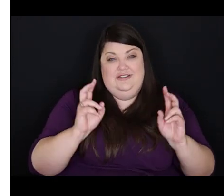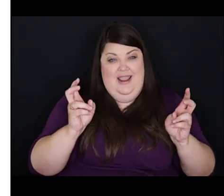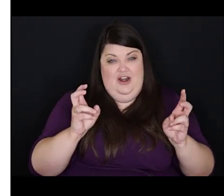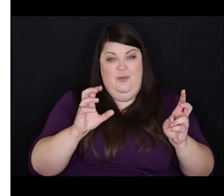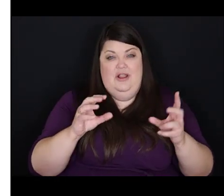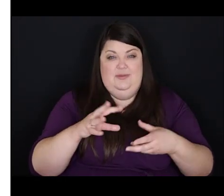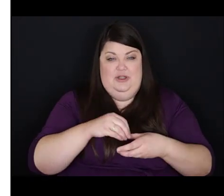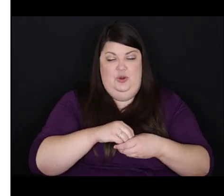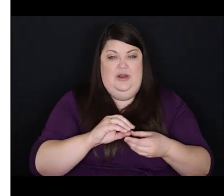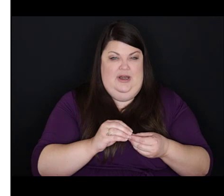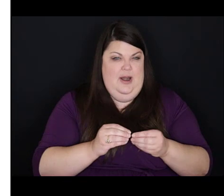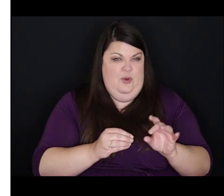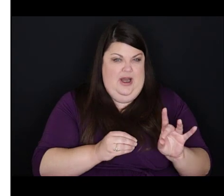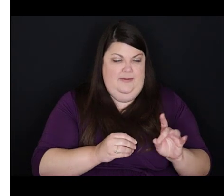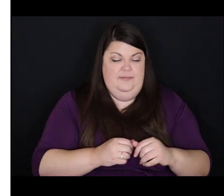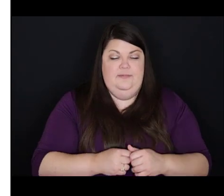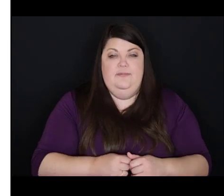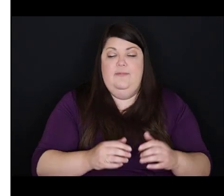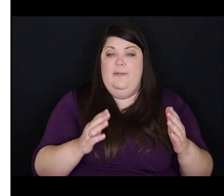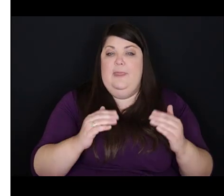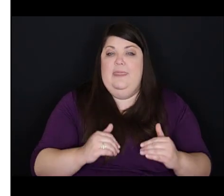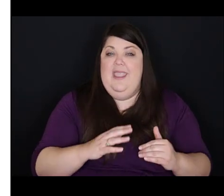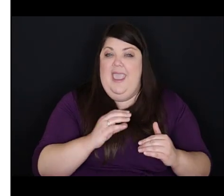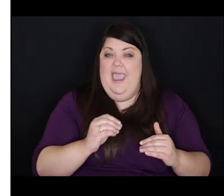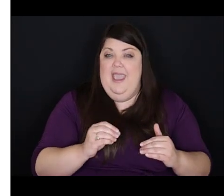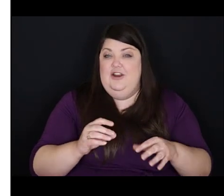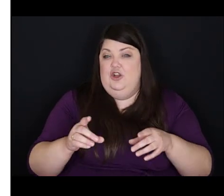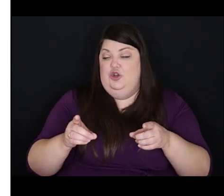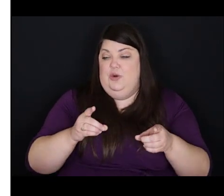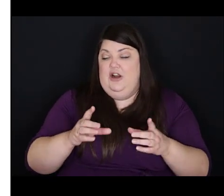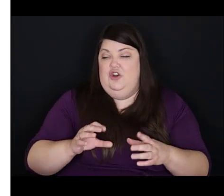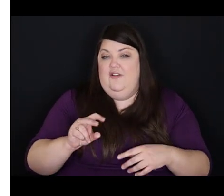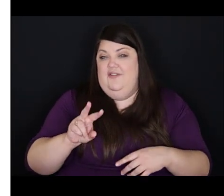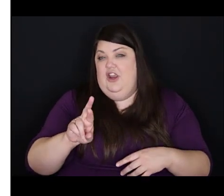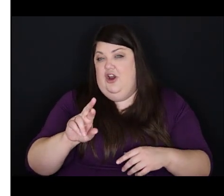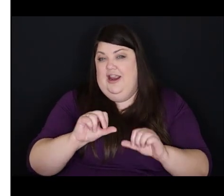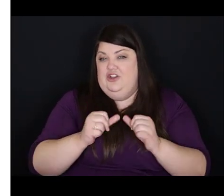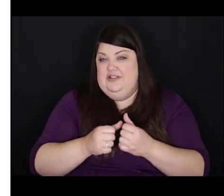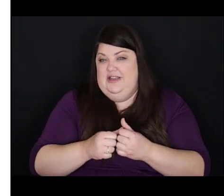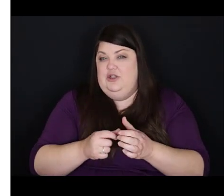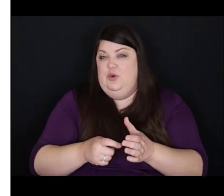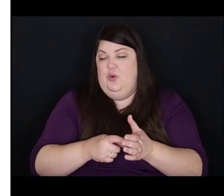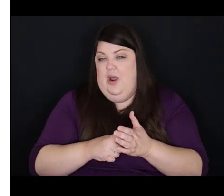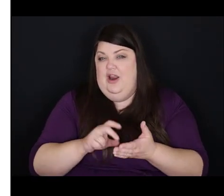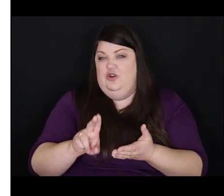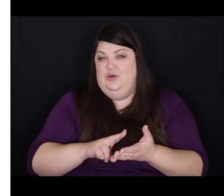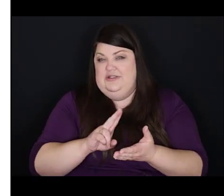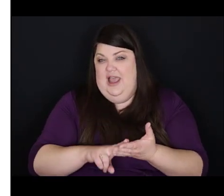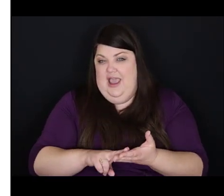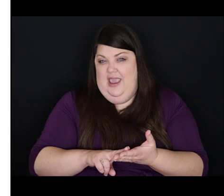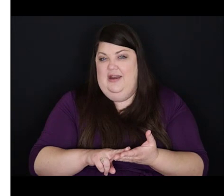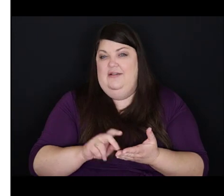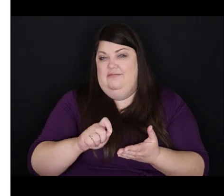number 8. And the director of the VR agency is required to sign the plan certifications.